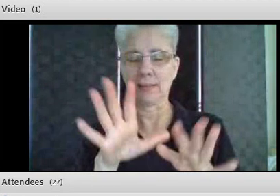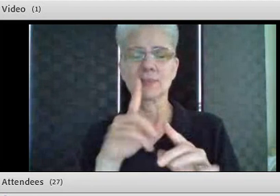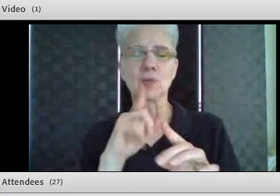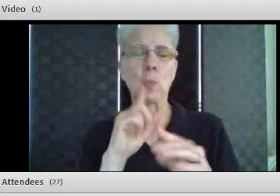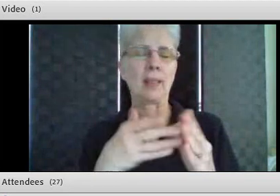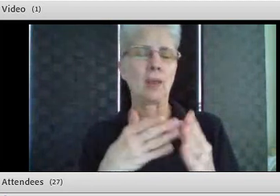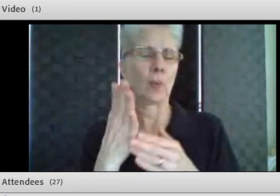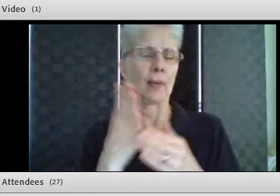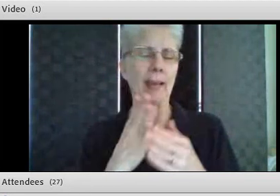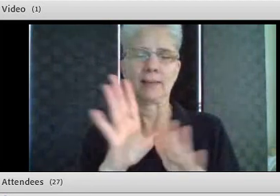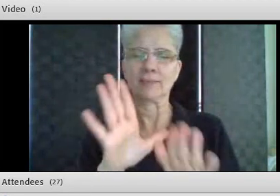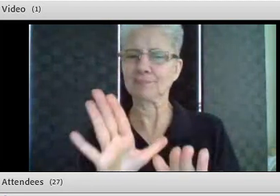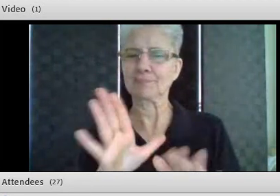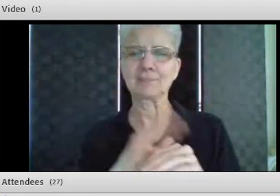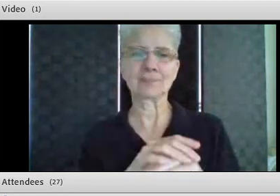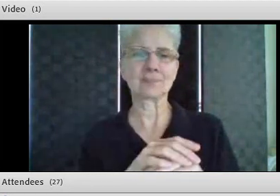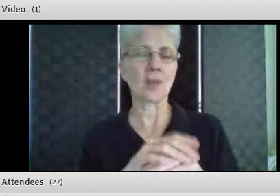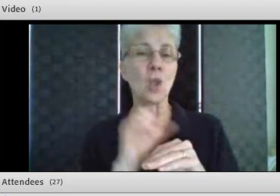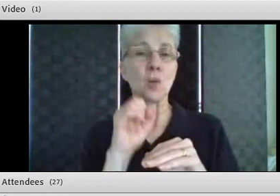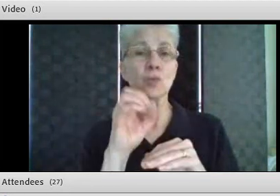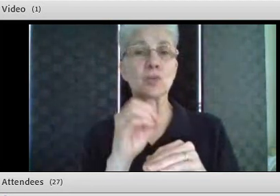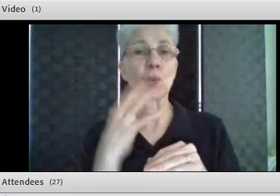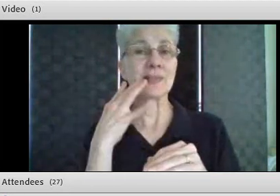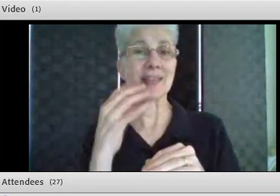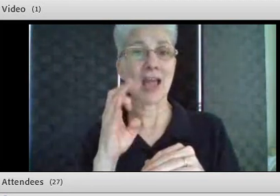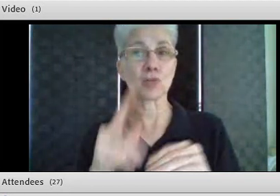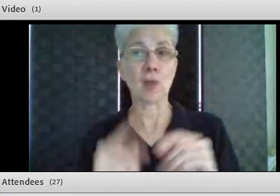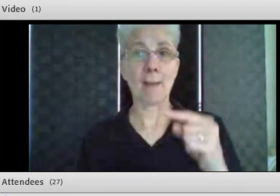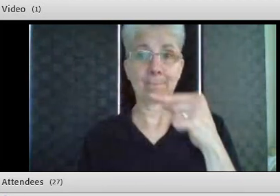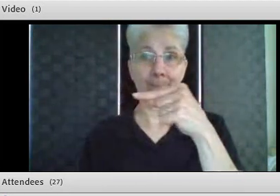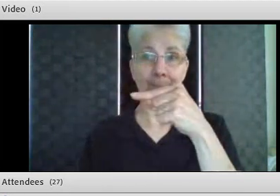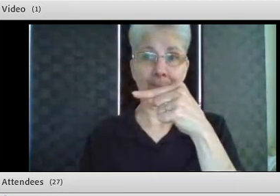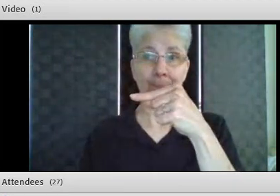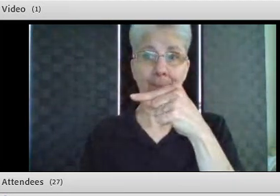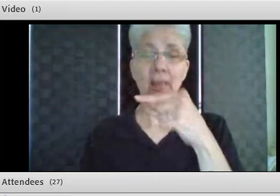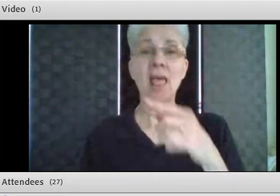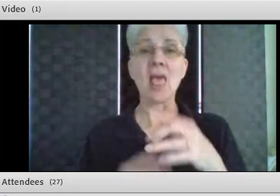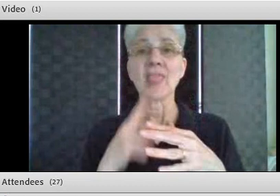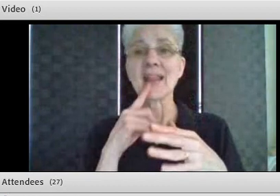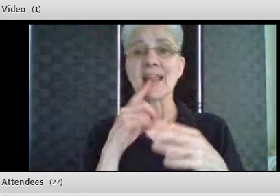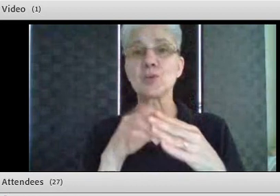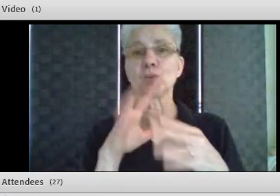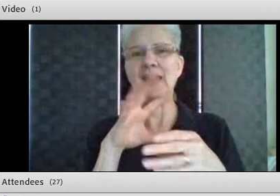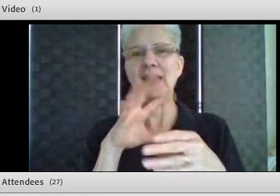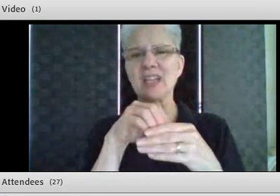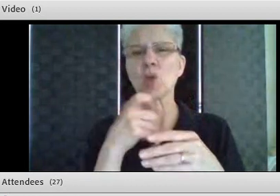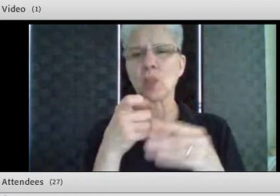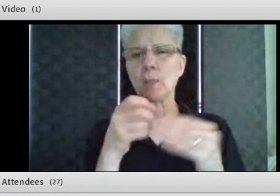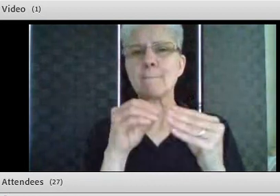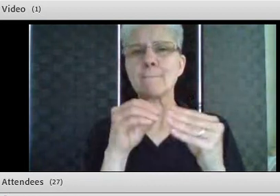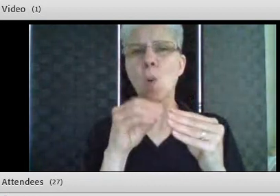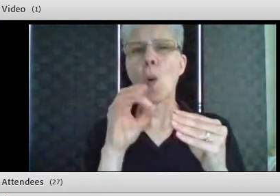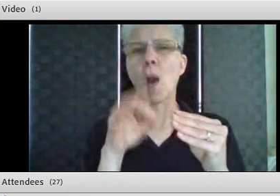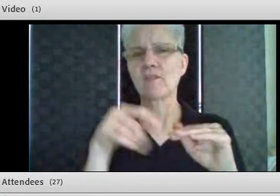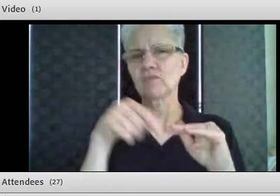Don't be put off by not understanding all the little nitty-gritty of what I was just saying. It's really okay.